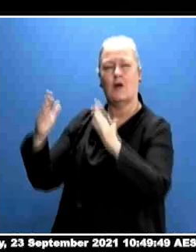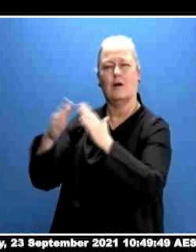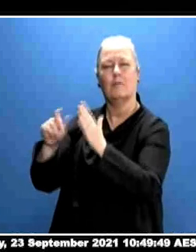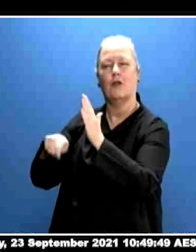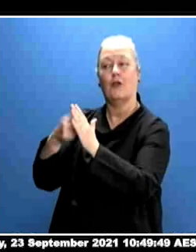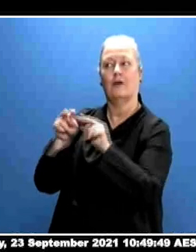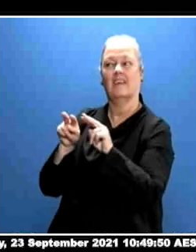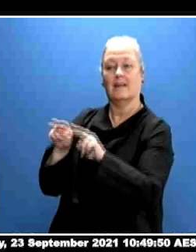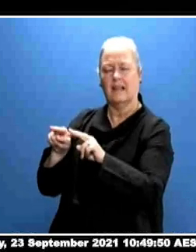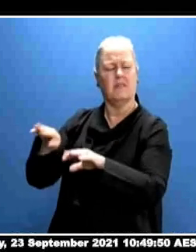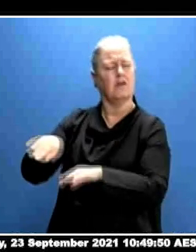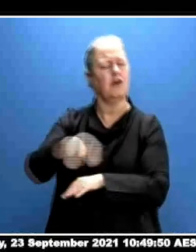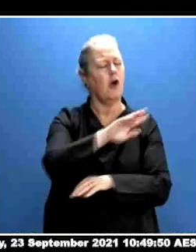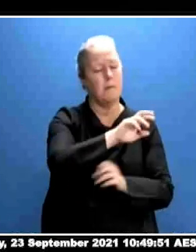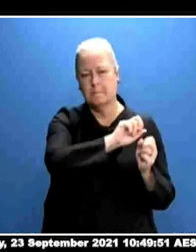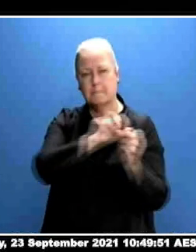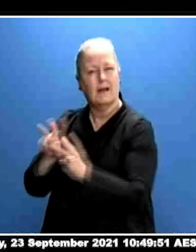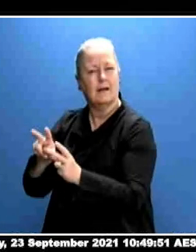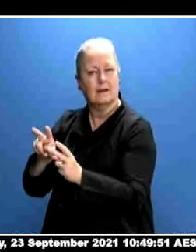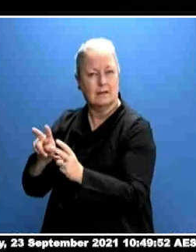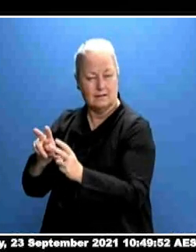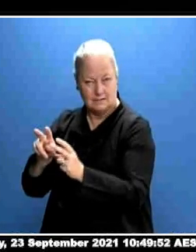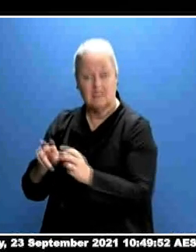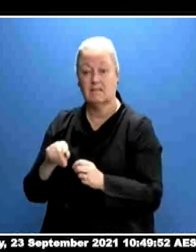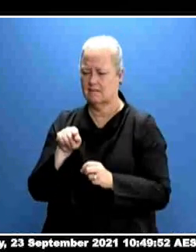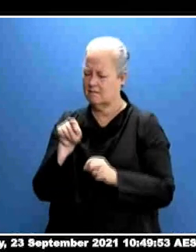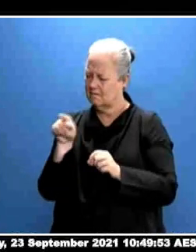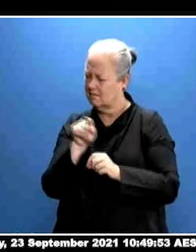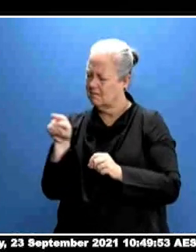In the middle between those two figures in that box, you've summarised